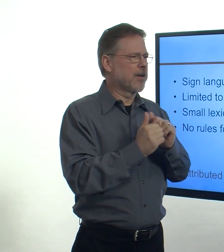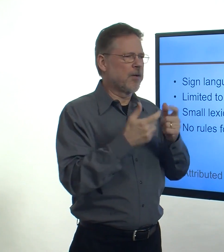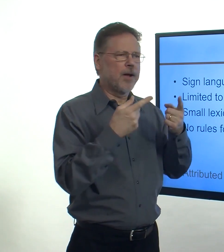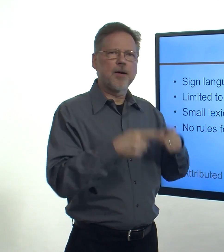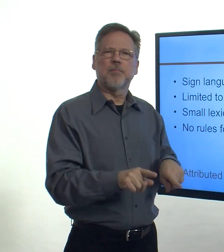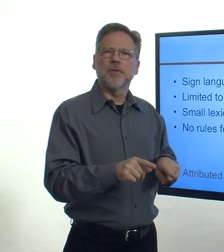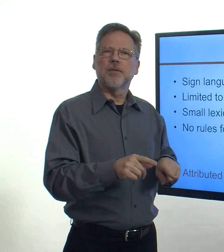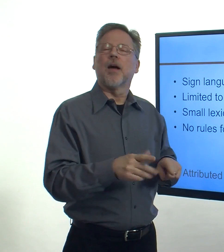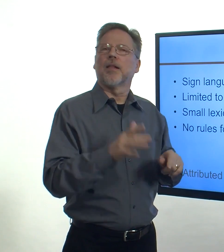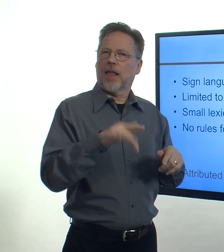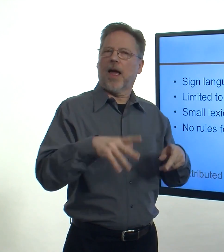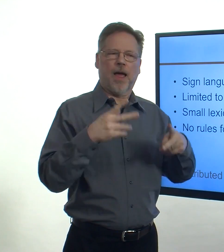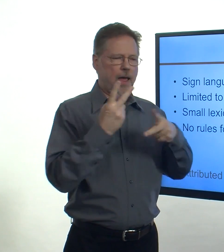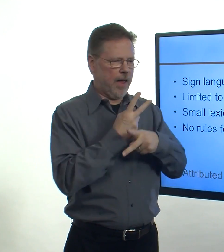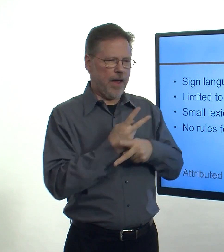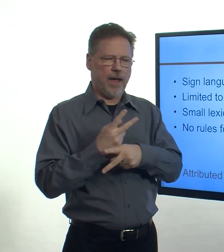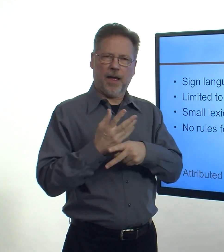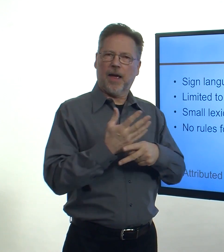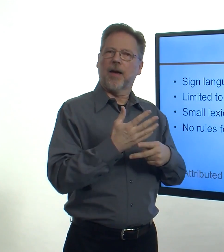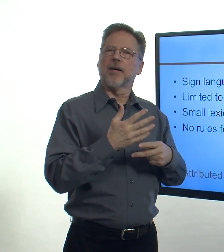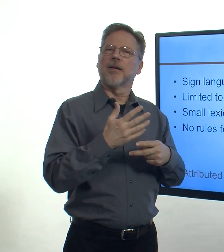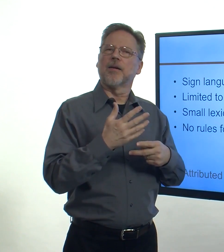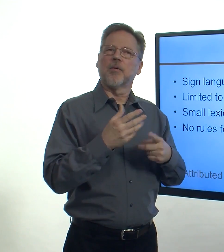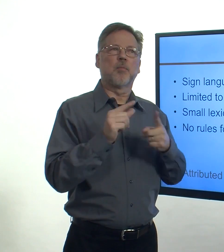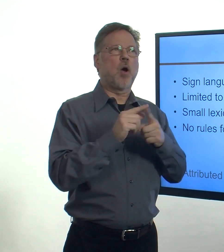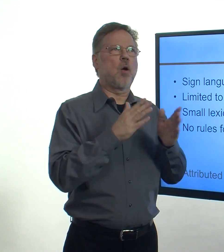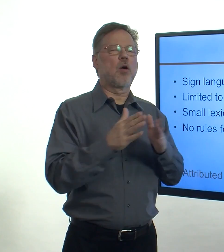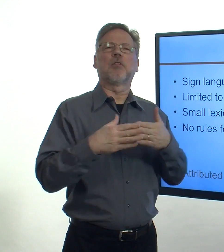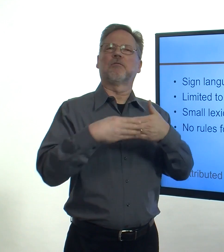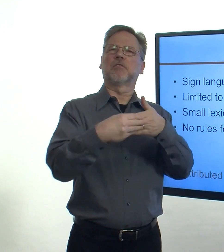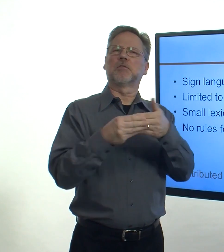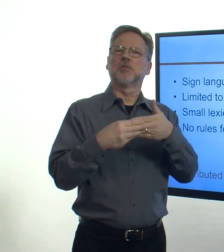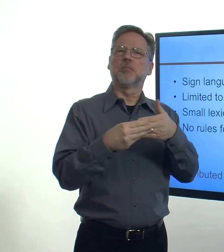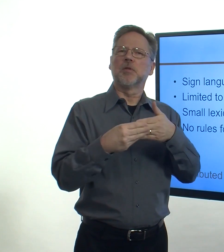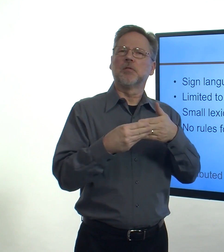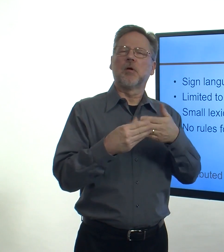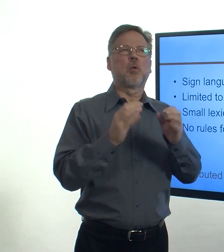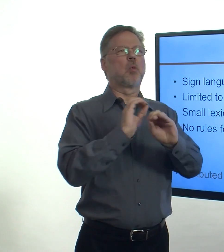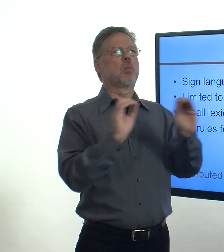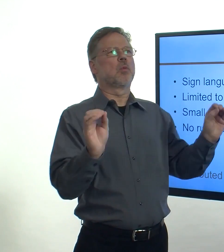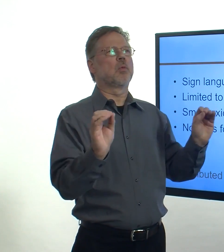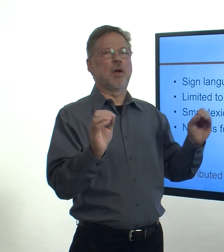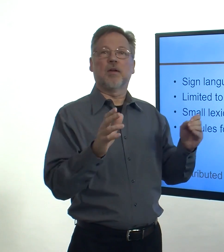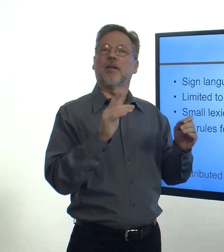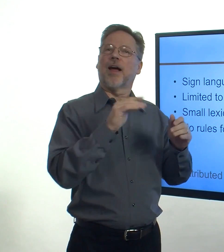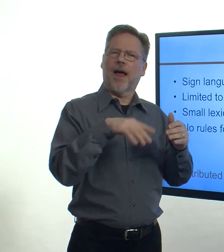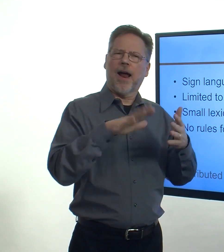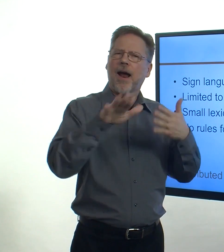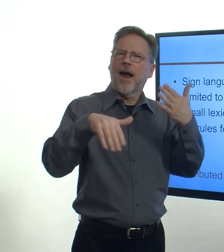As people try to understand this, they conclude that the word order flexibility means that there is no order.